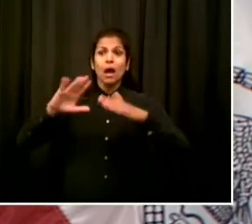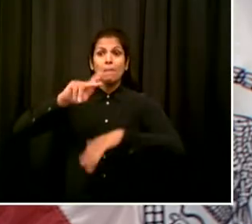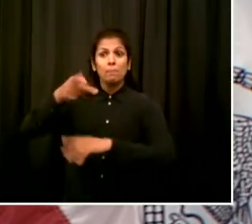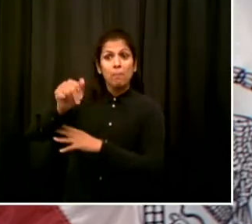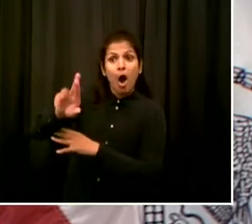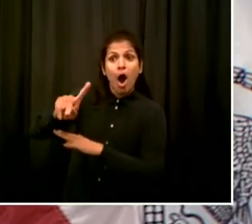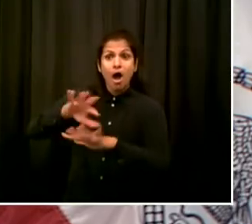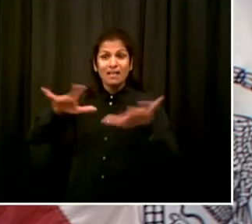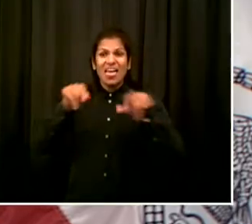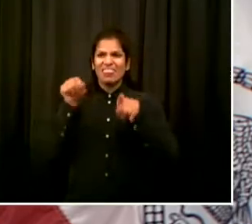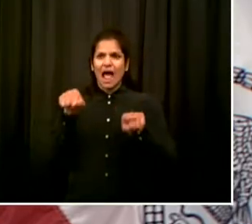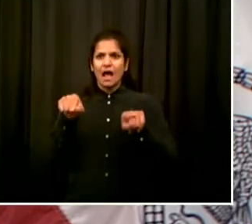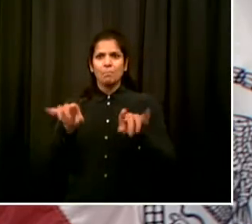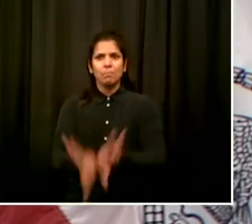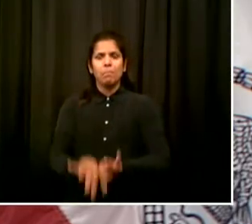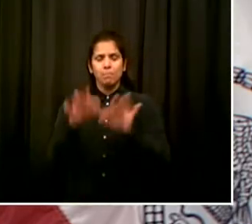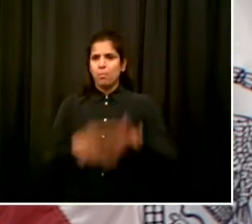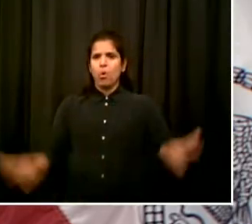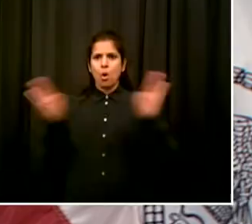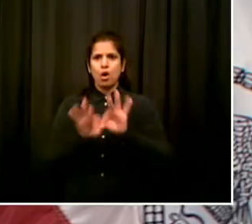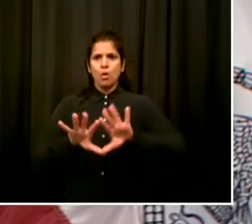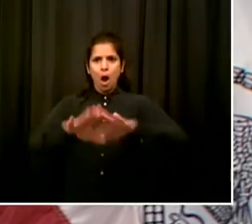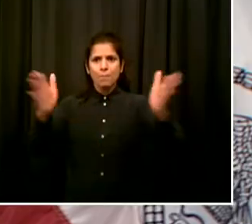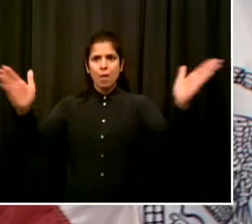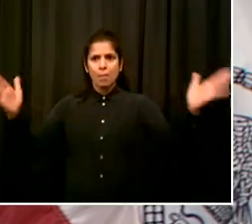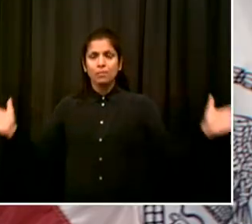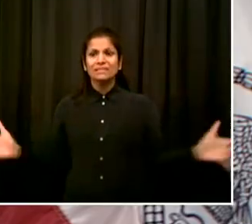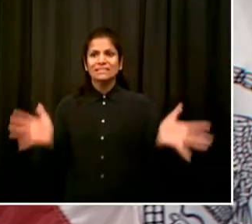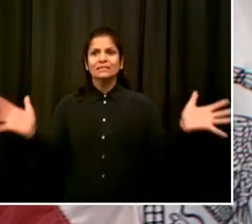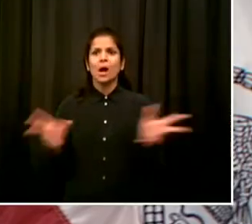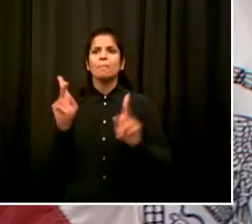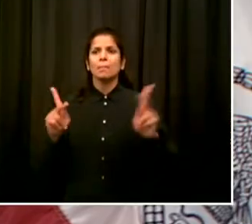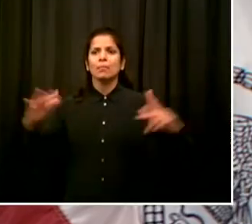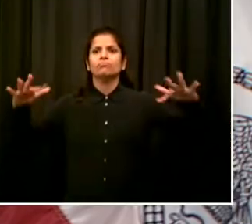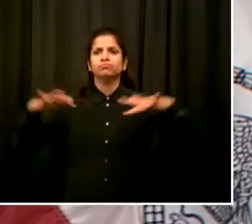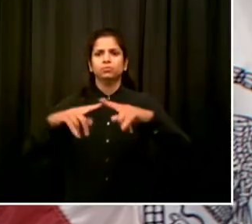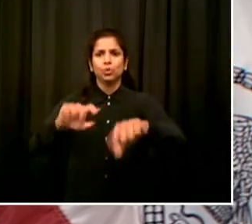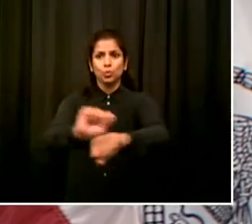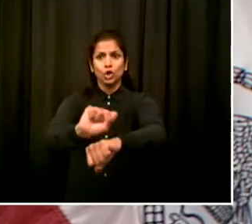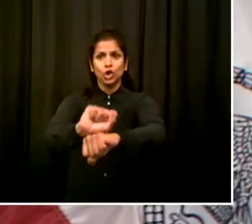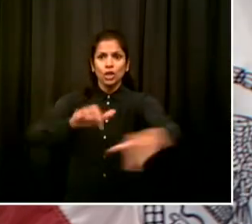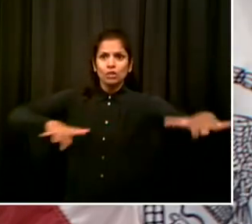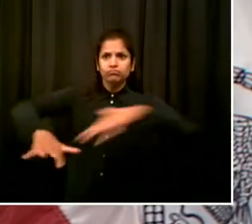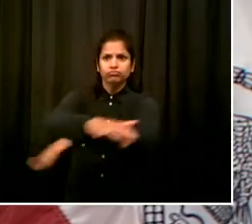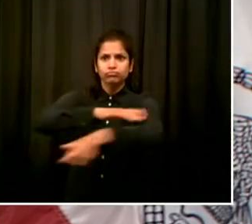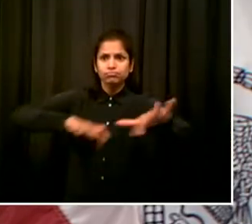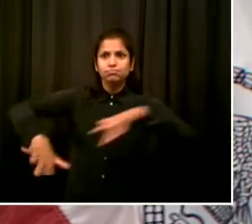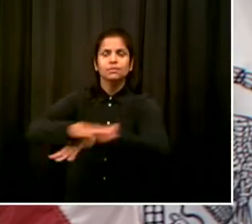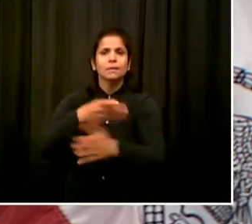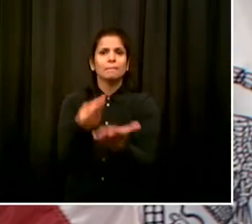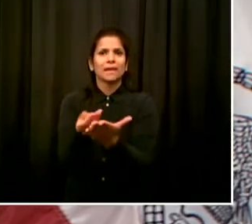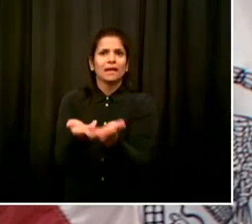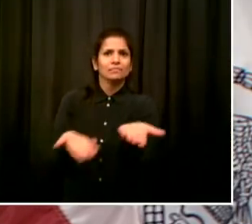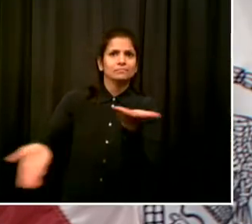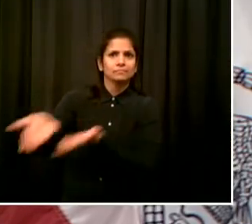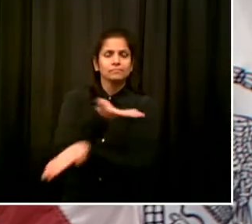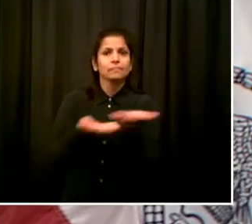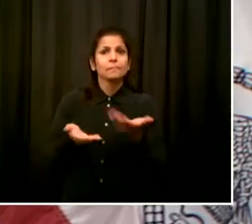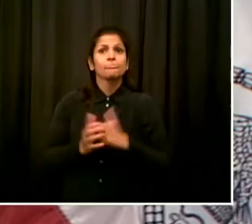THE NEXT IS AL JONES. CANCEL OGOD MORNING, MR.